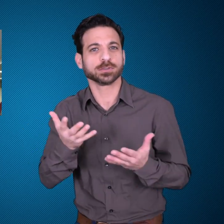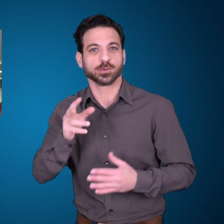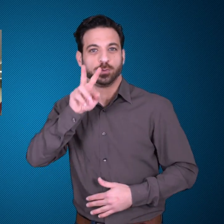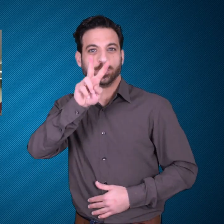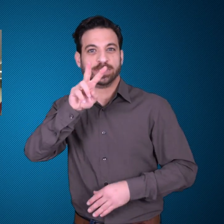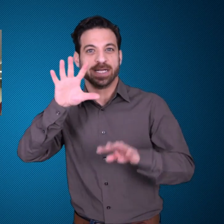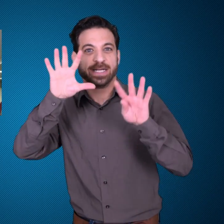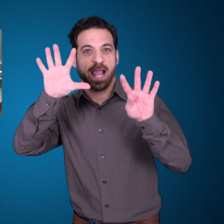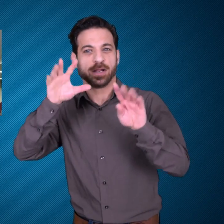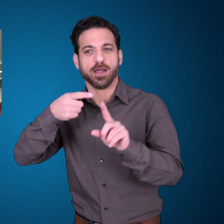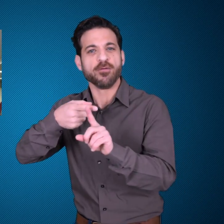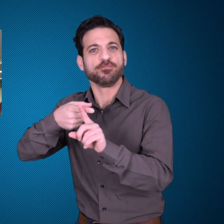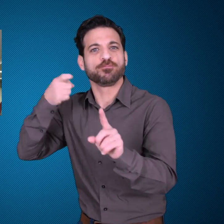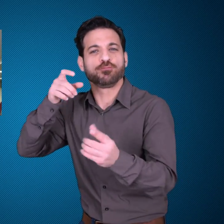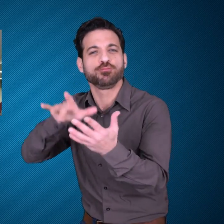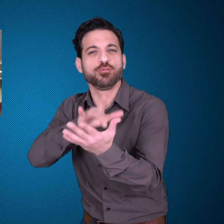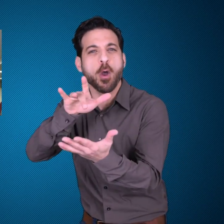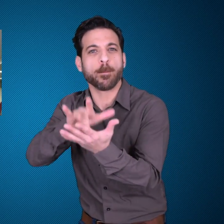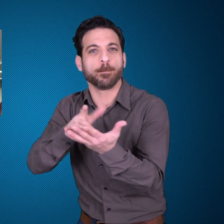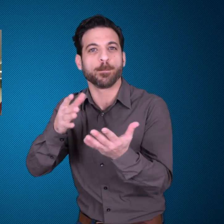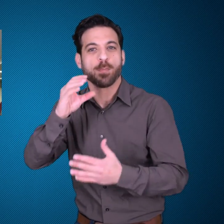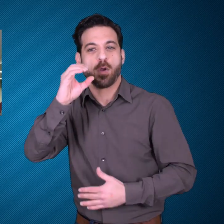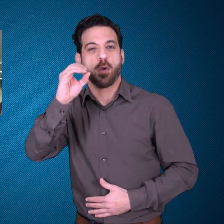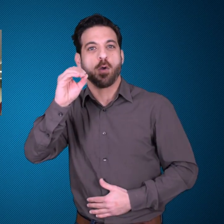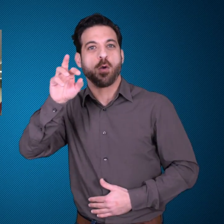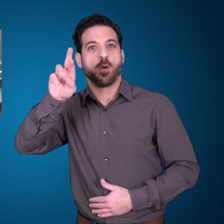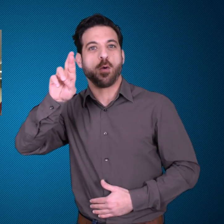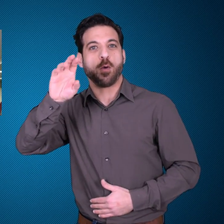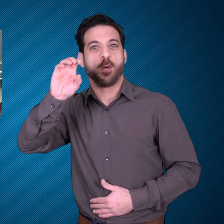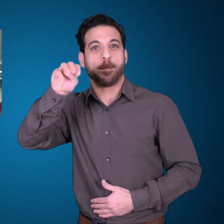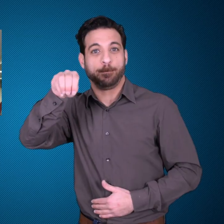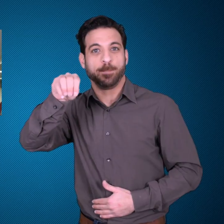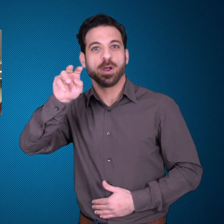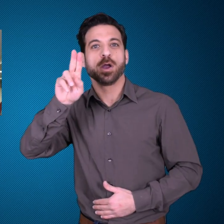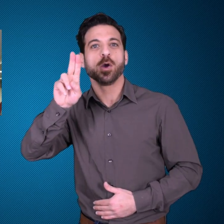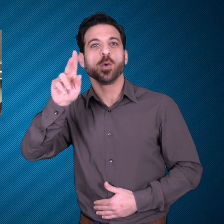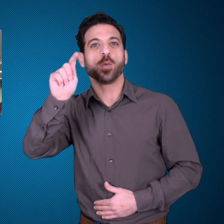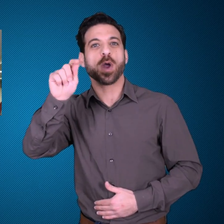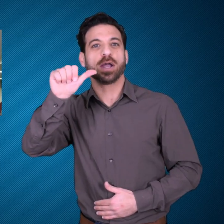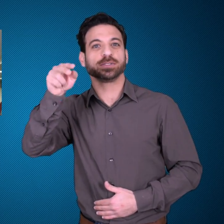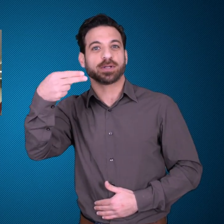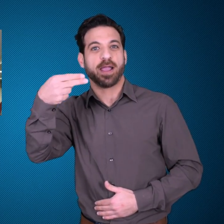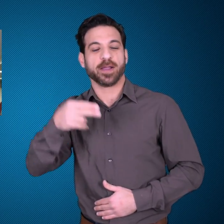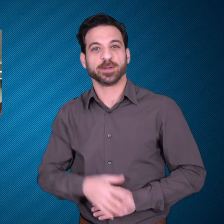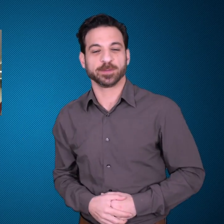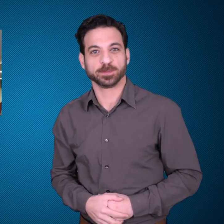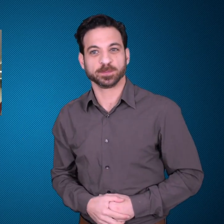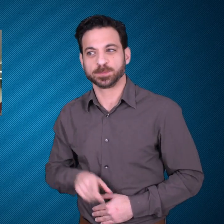Utah noticed the glaring communication